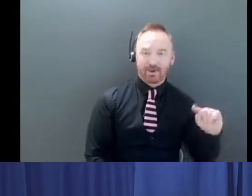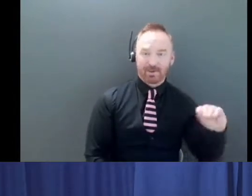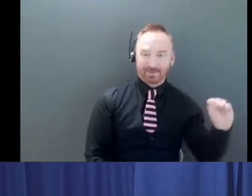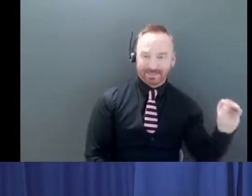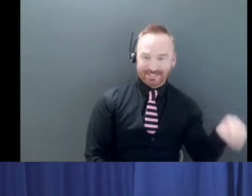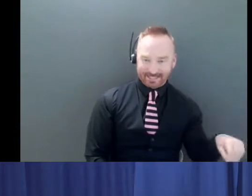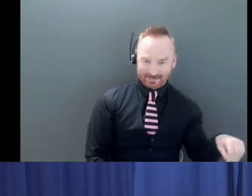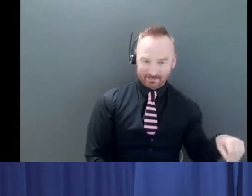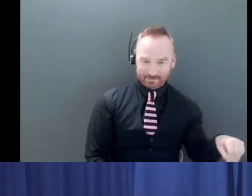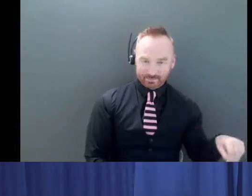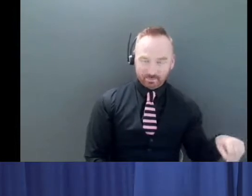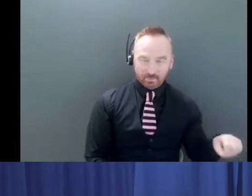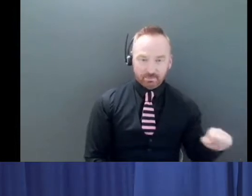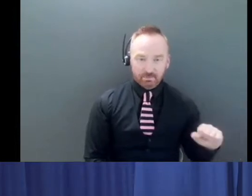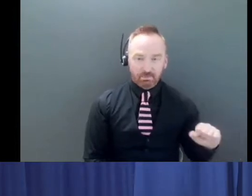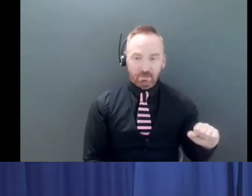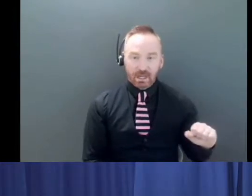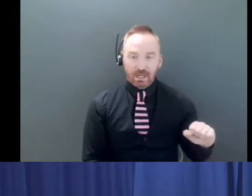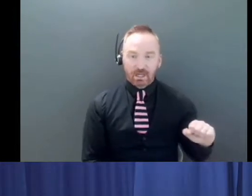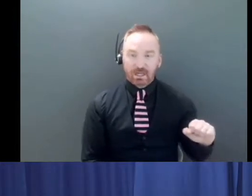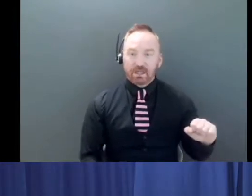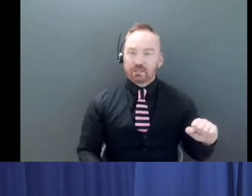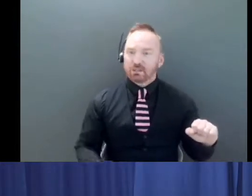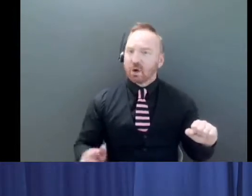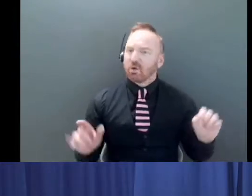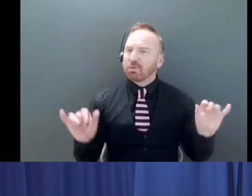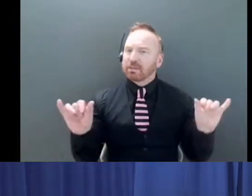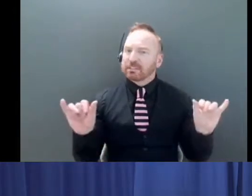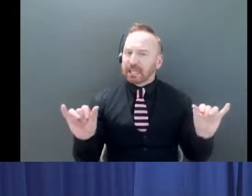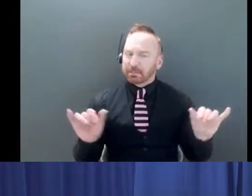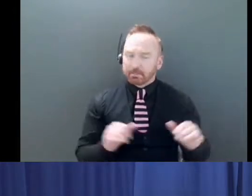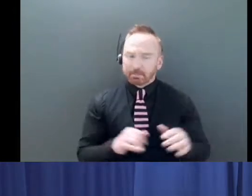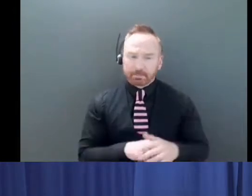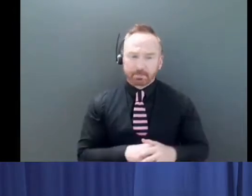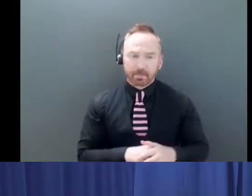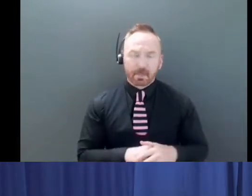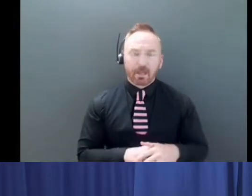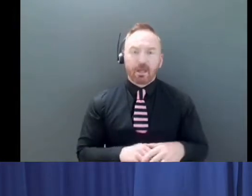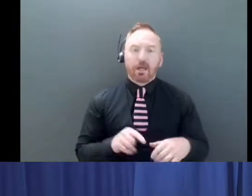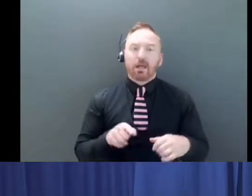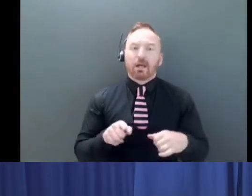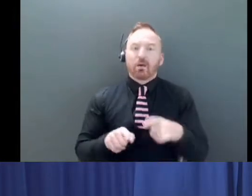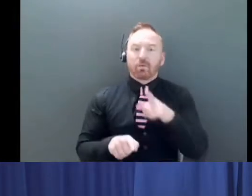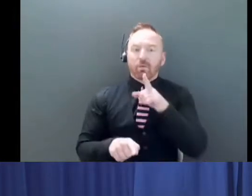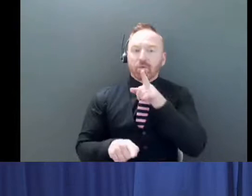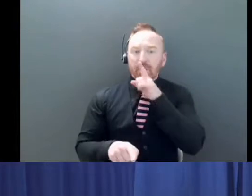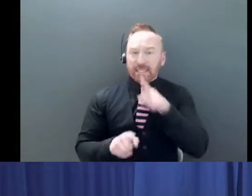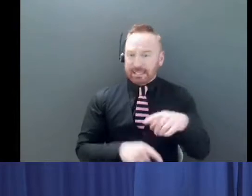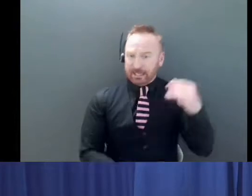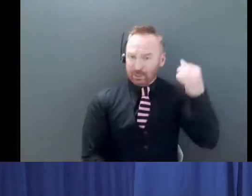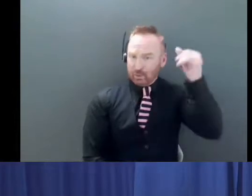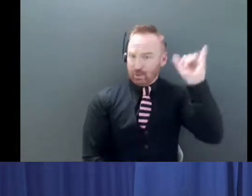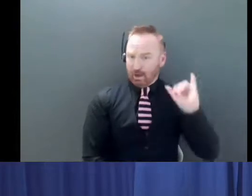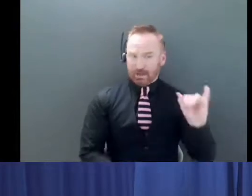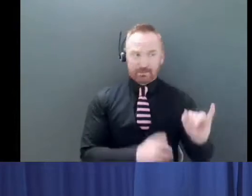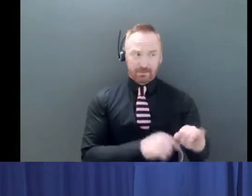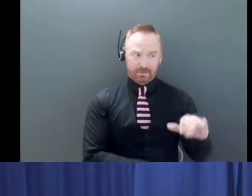percentage points higher Yukon fully vaccinated compared to the you can.